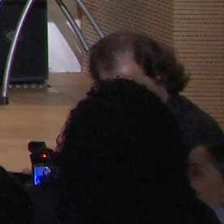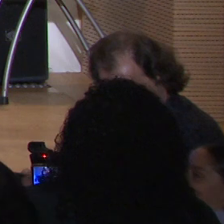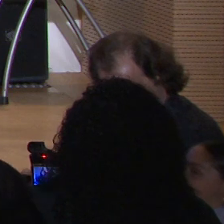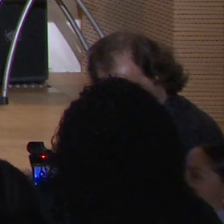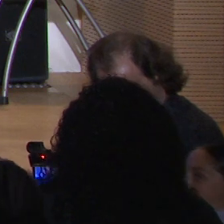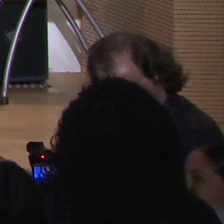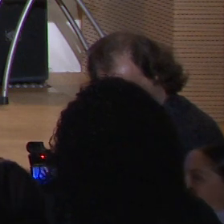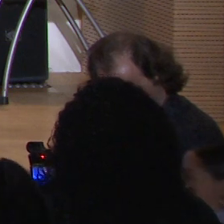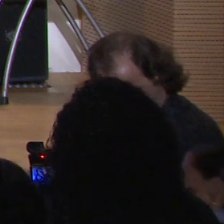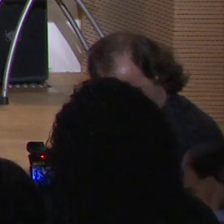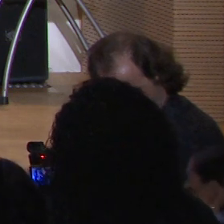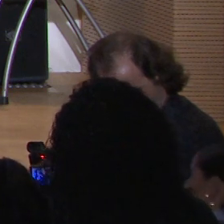Thank you.